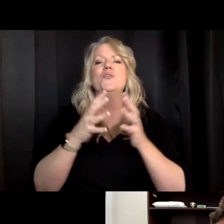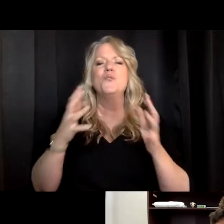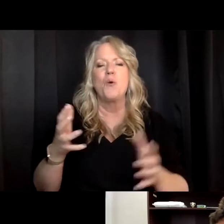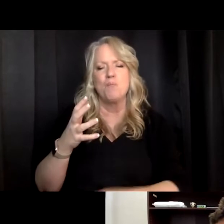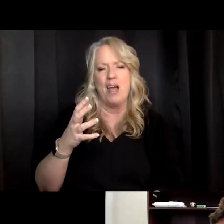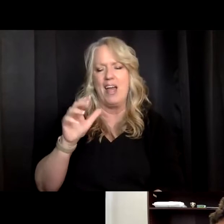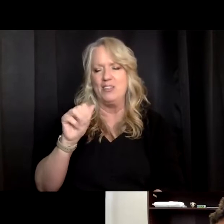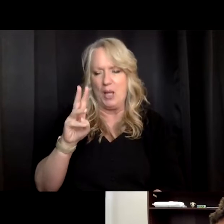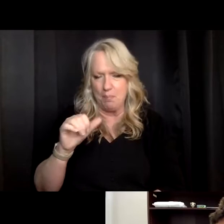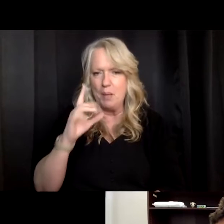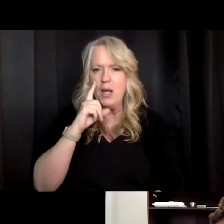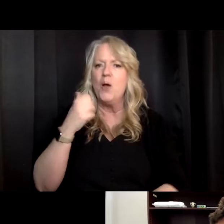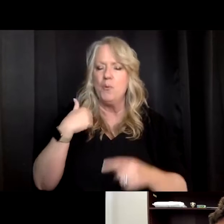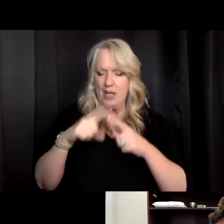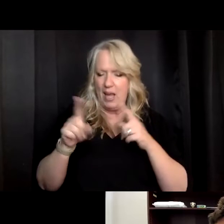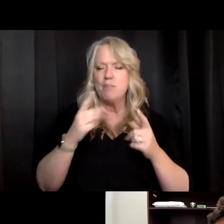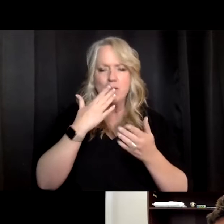TODAY.